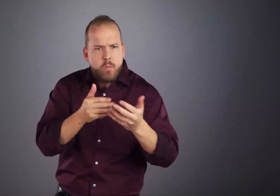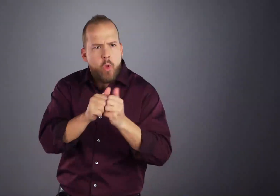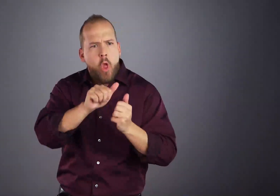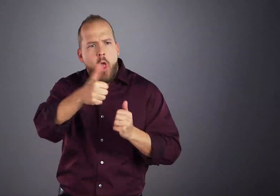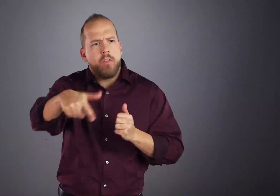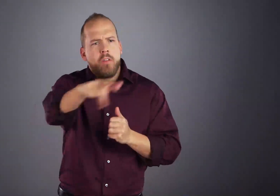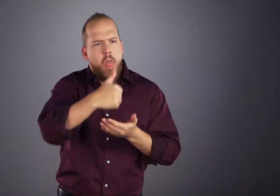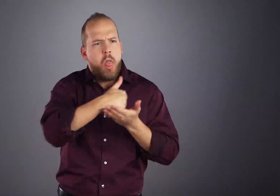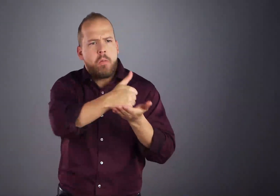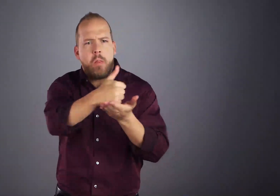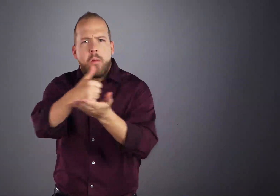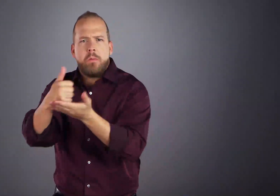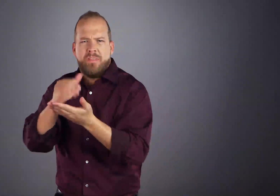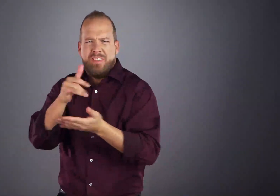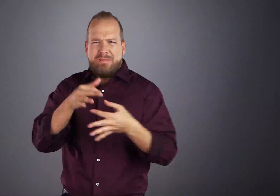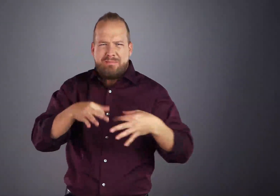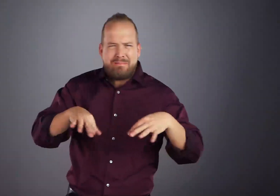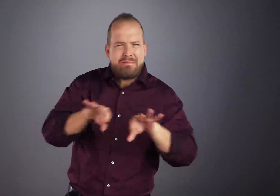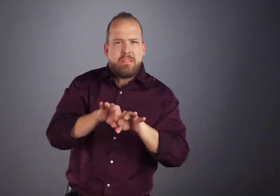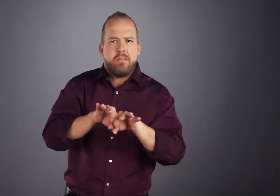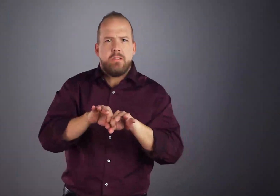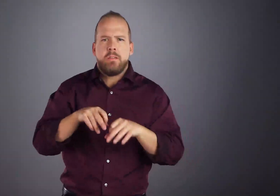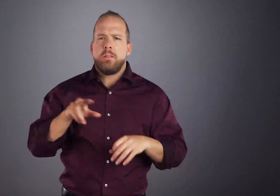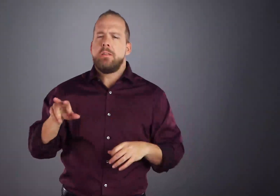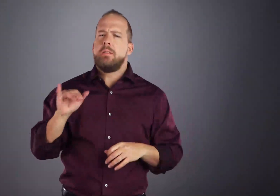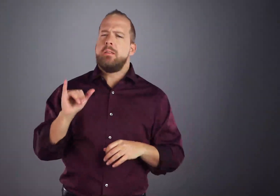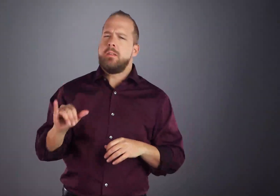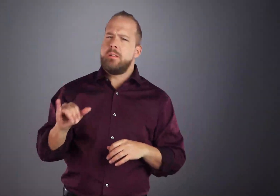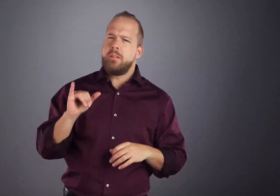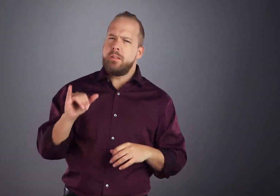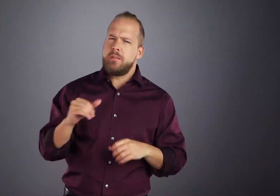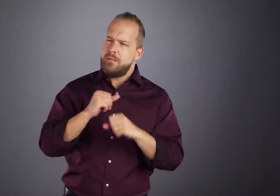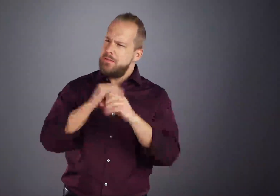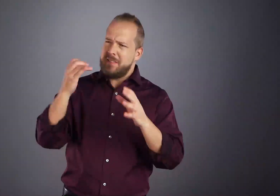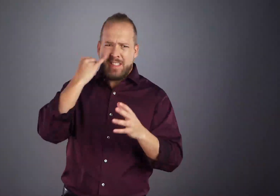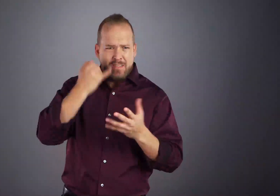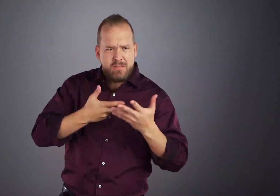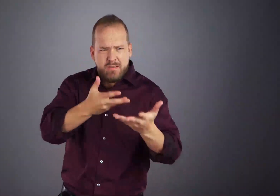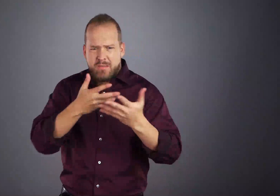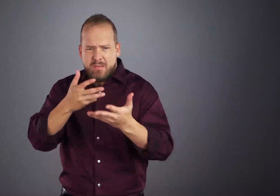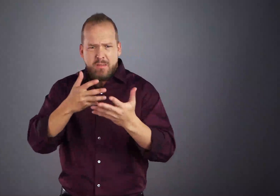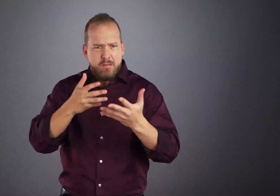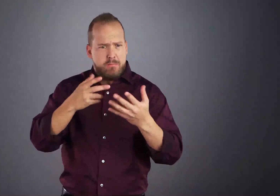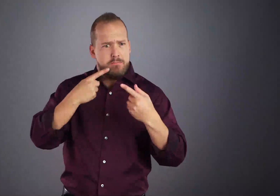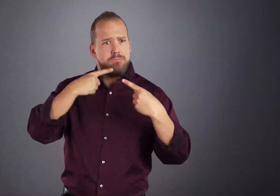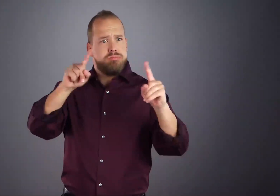Particularly was it imperative to work with others as he had worked with me.